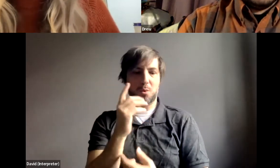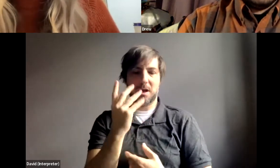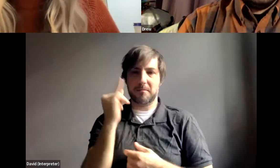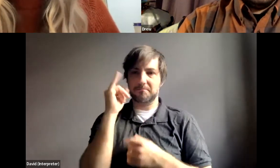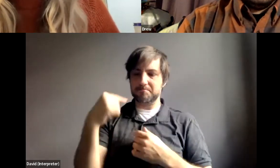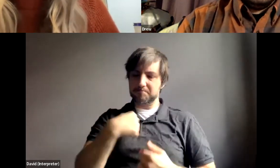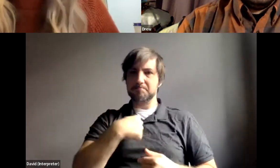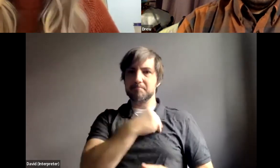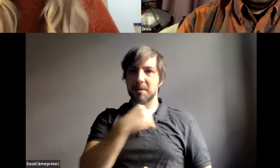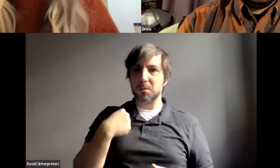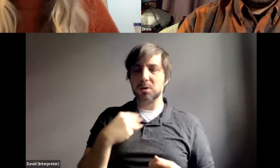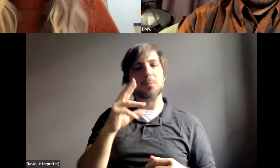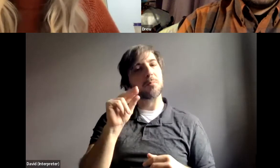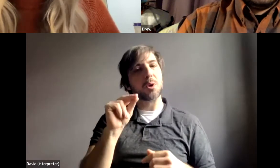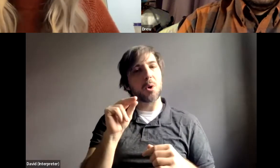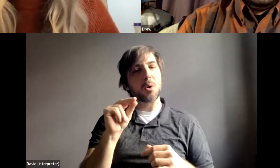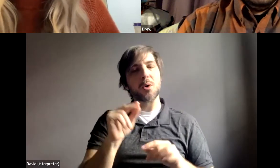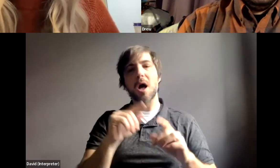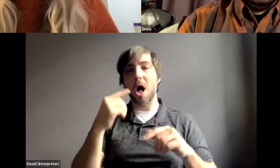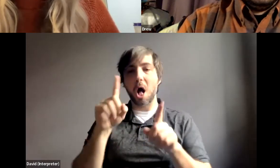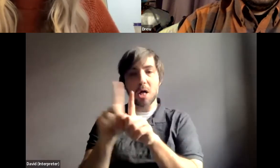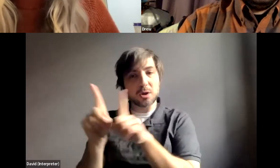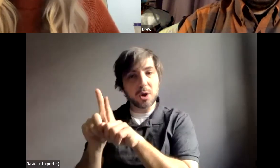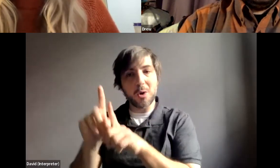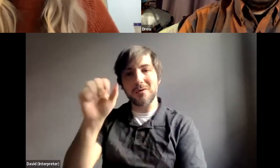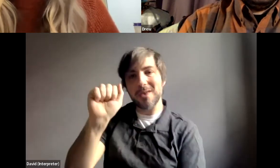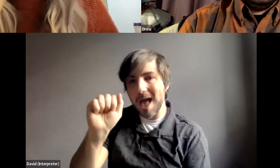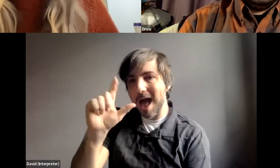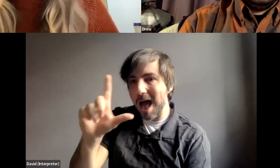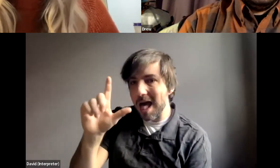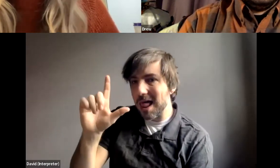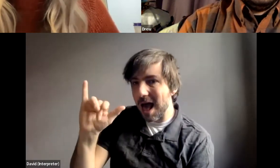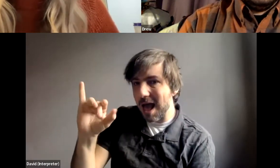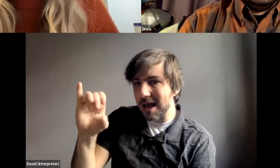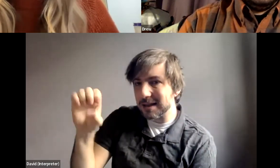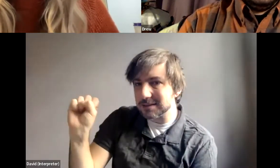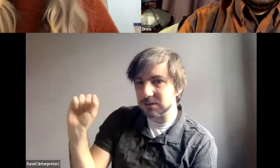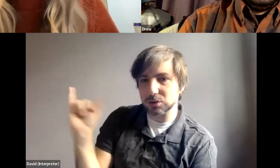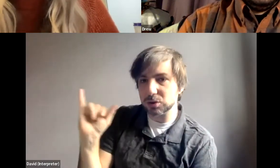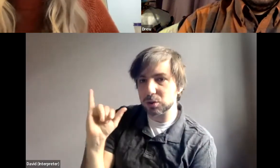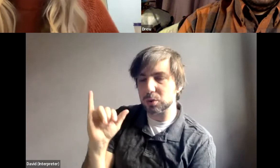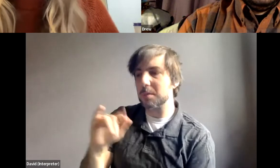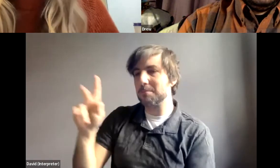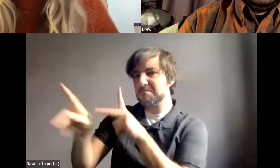for allies. The allyship is probably the most important piece because that's how we reach real inclusion for all of those members